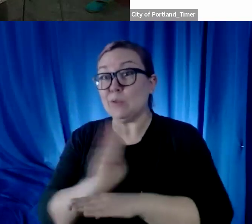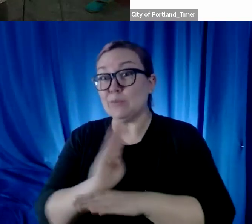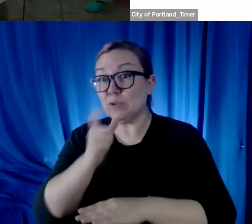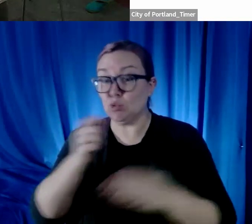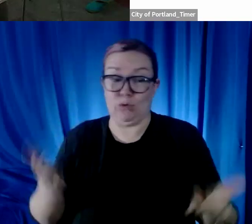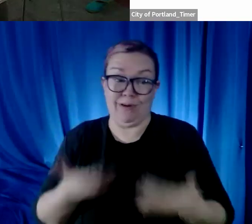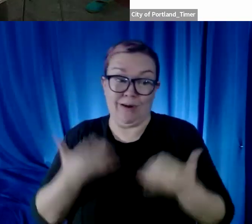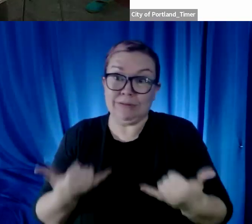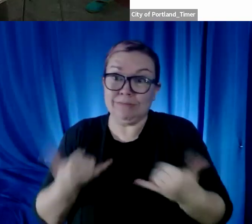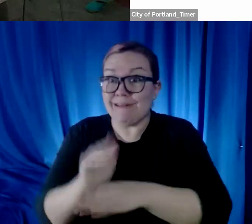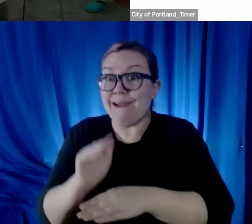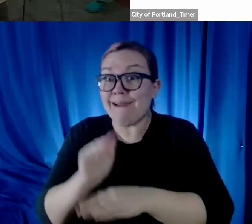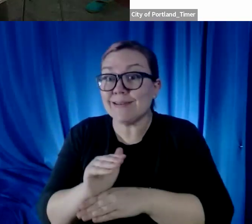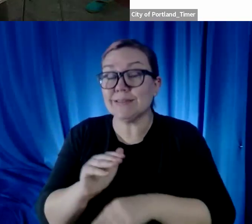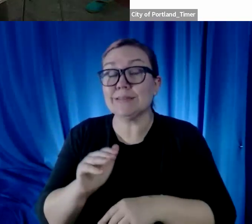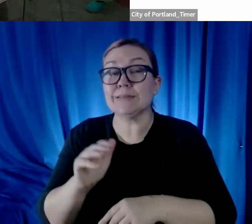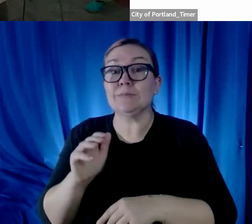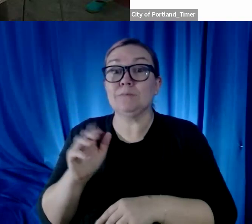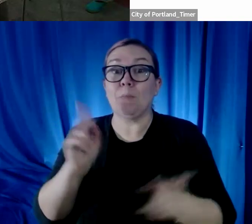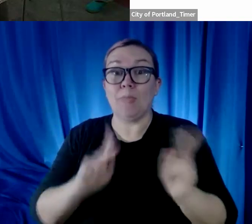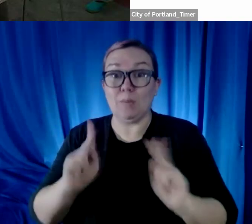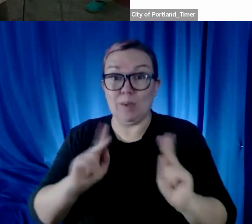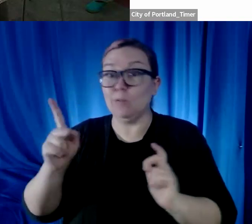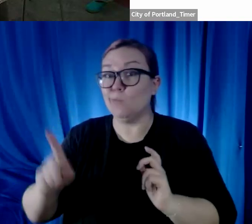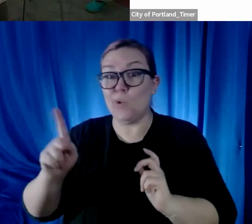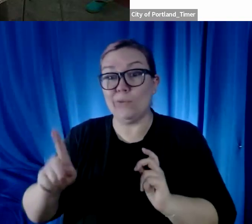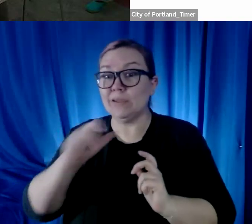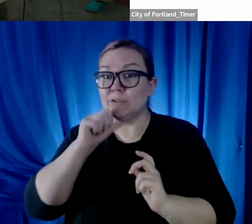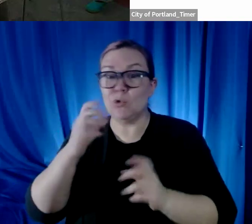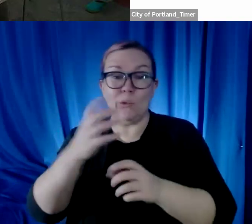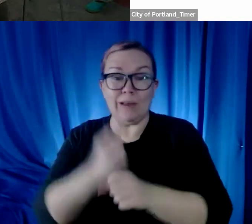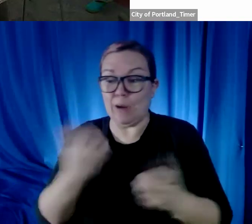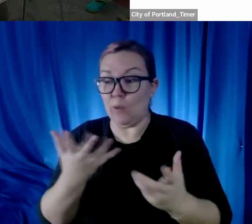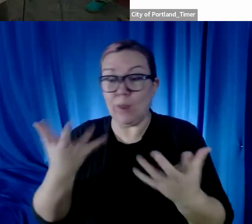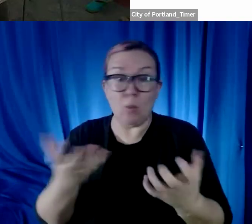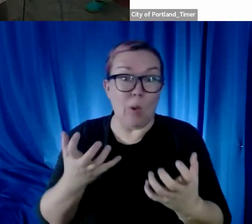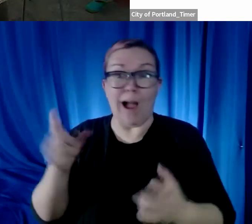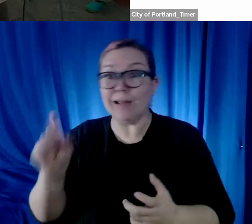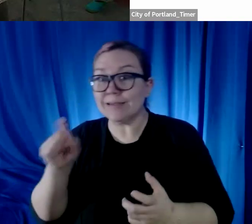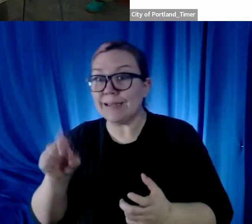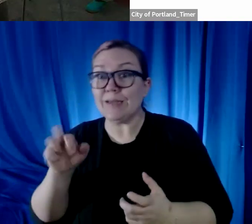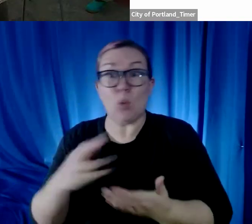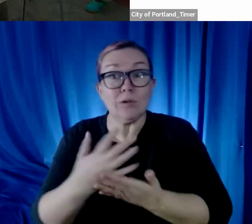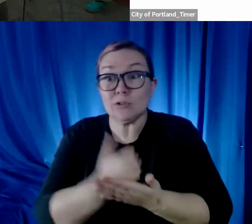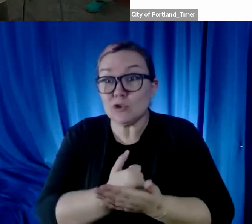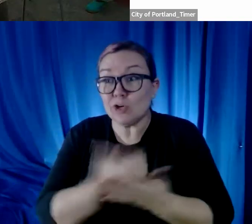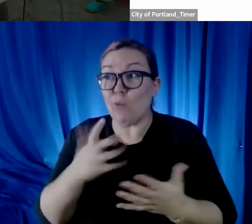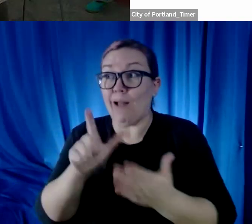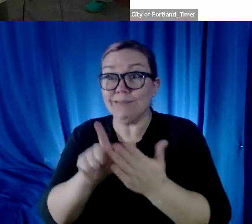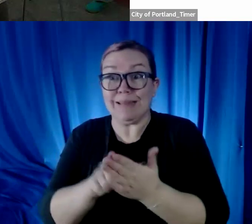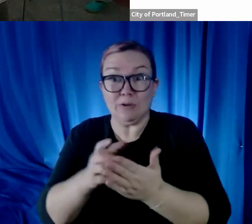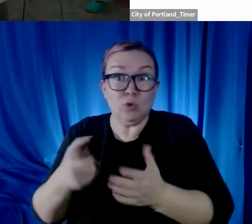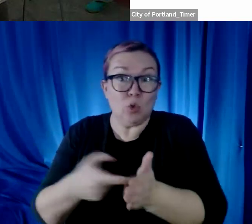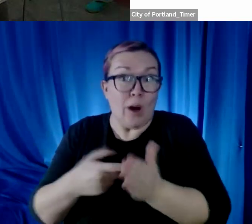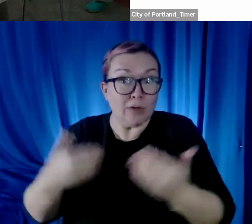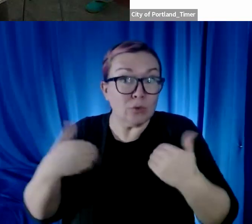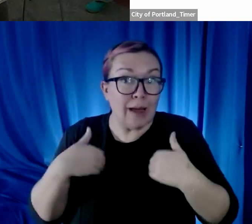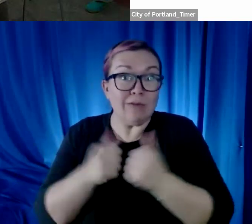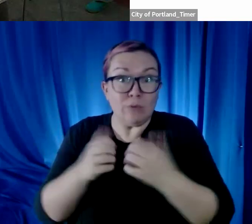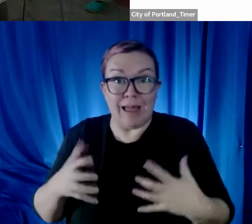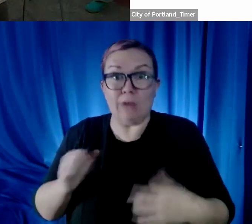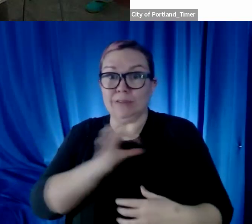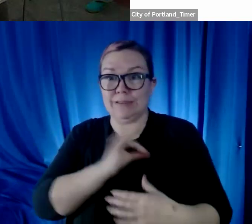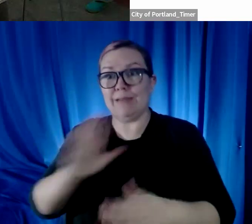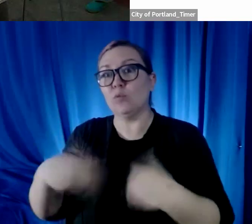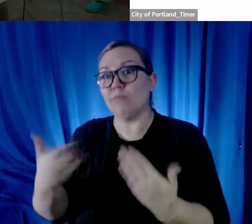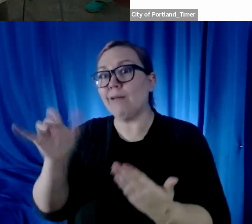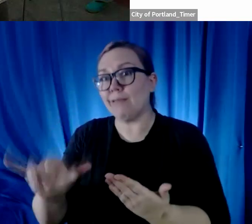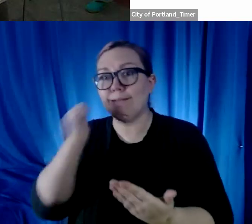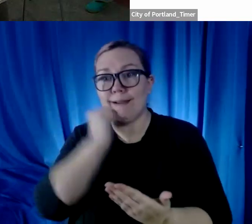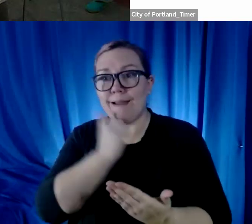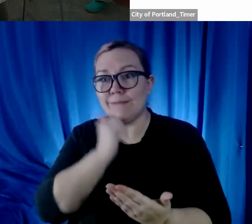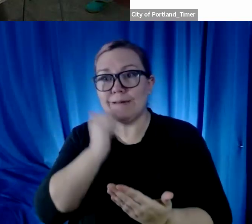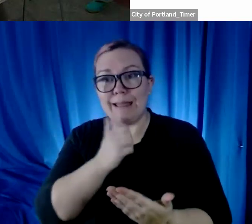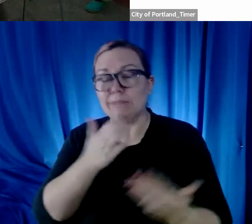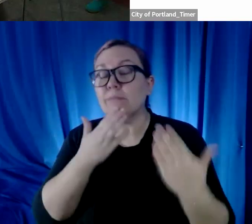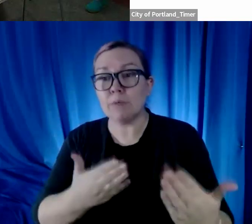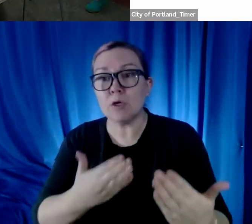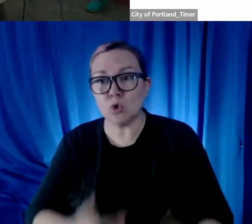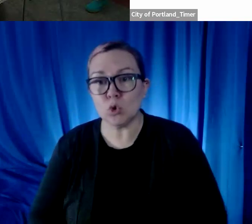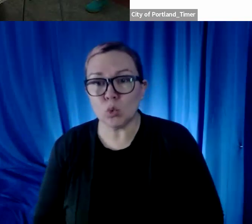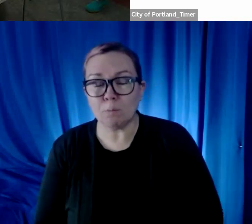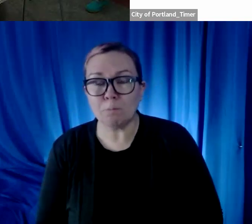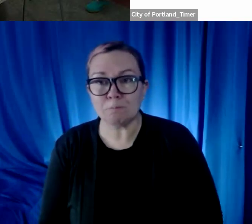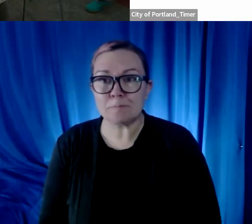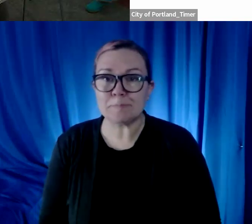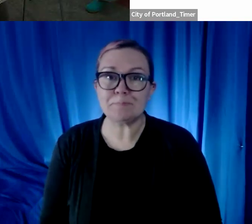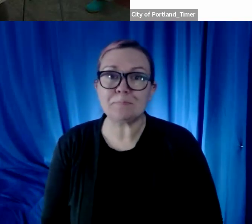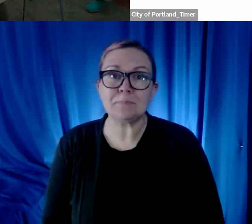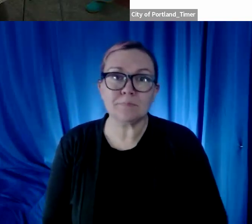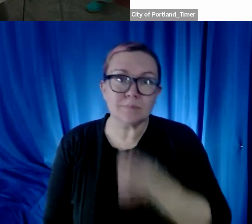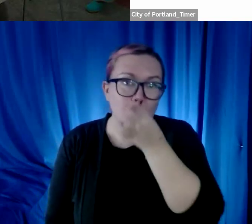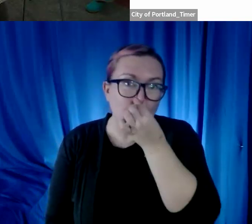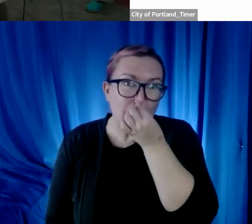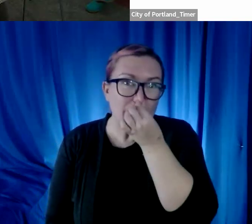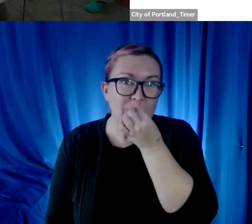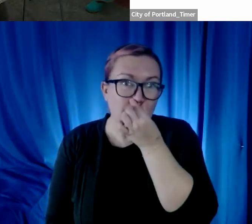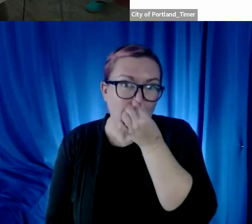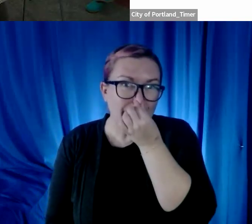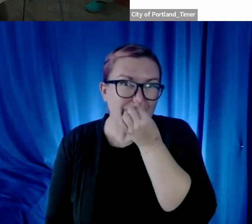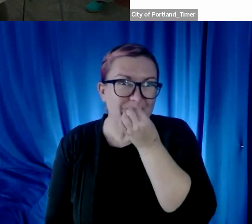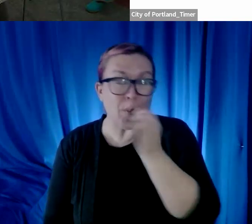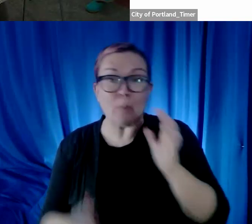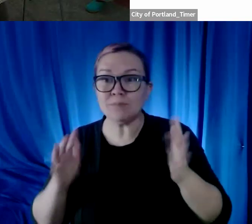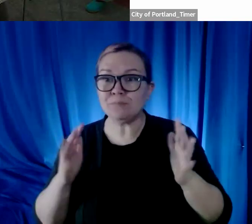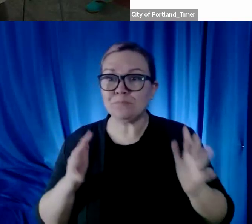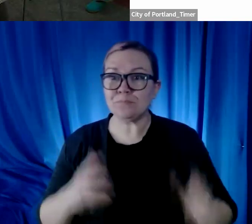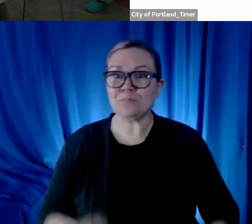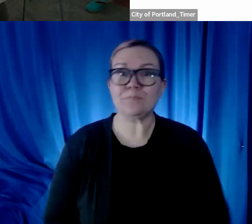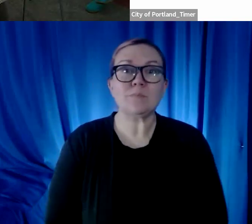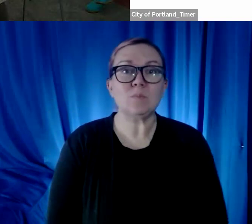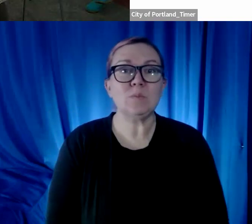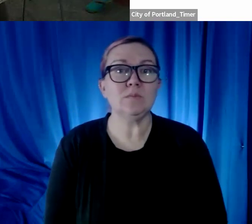And that the people of Portland don't get what they want, what they need, what they deserve, what they're legally required to have without the staff providing that every single day. Thank you.